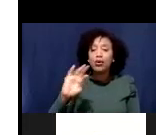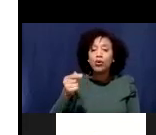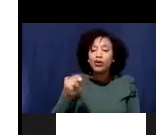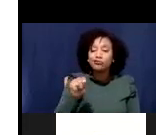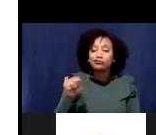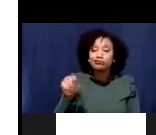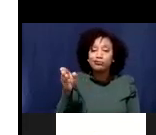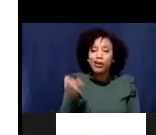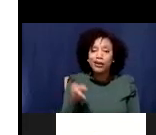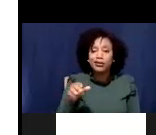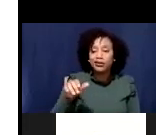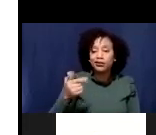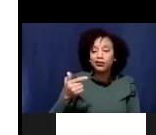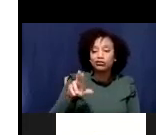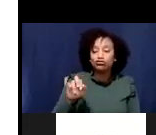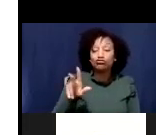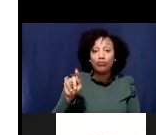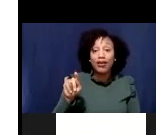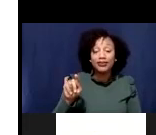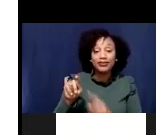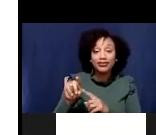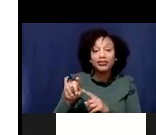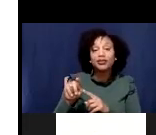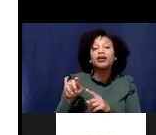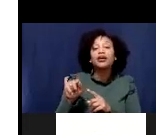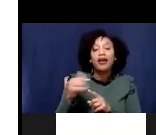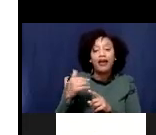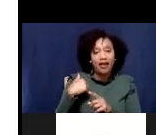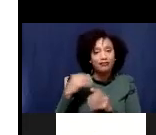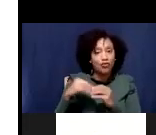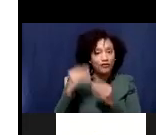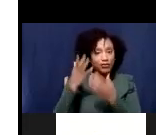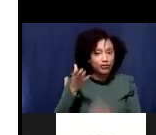We have a Welcome to MRAC Grants and other information on grant programs there.